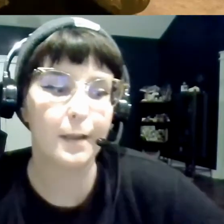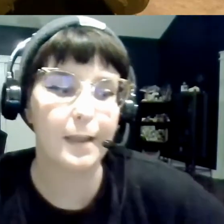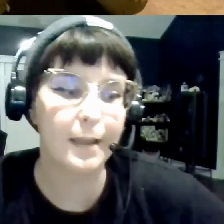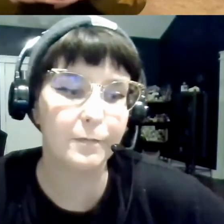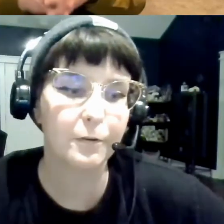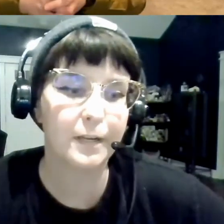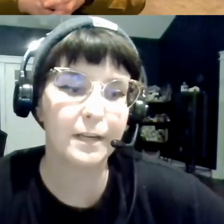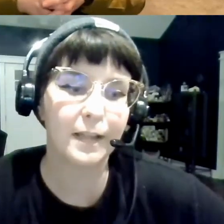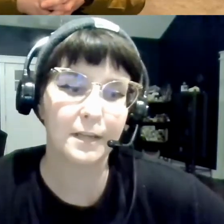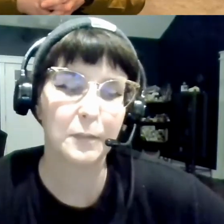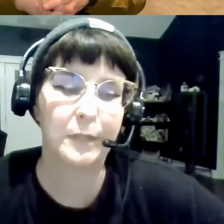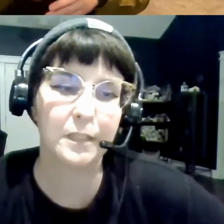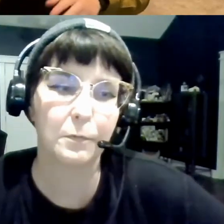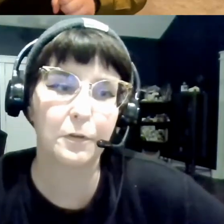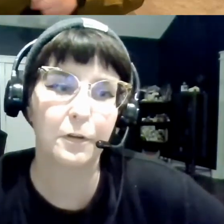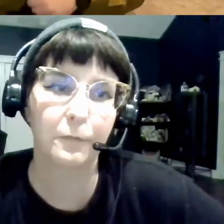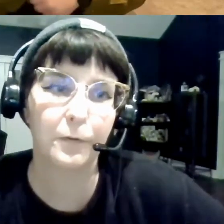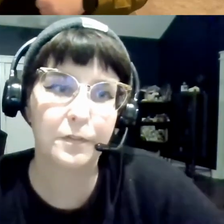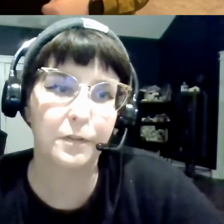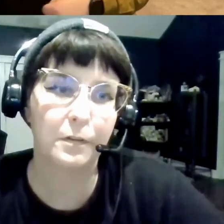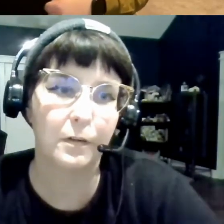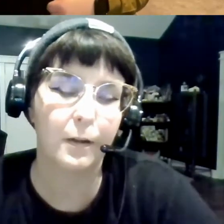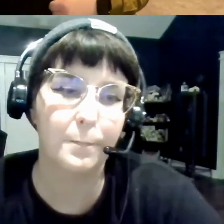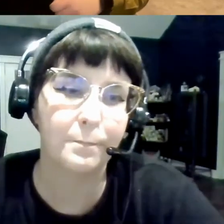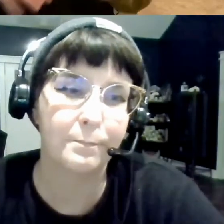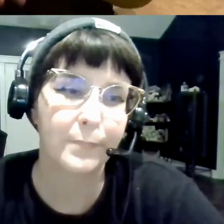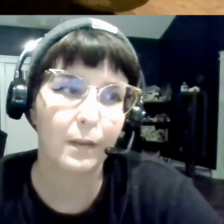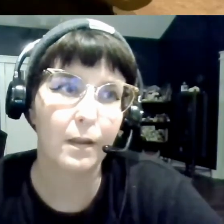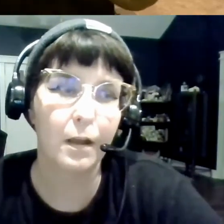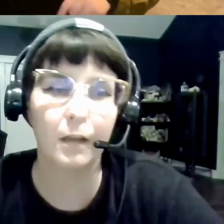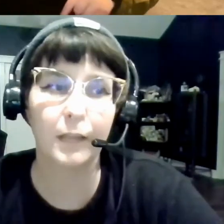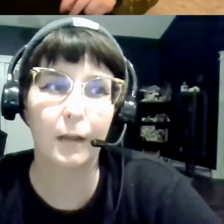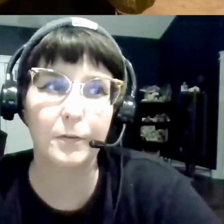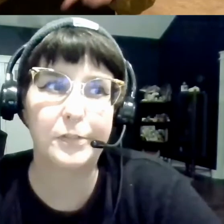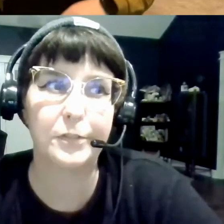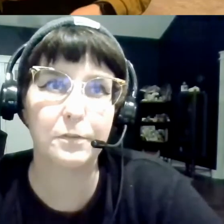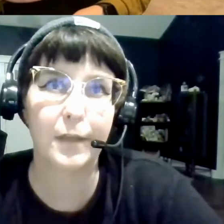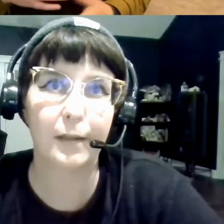and creating that space where folks are allowed to do that